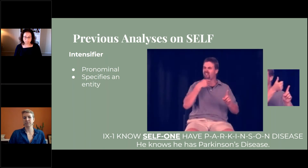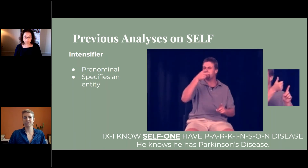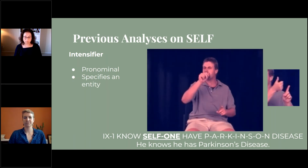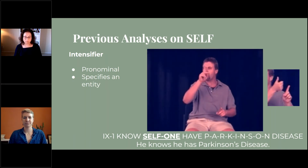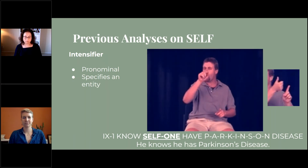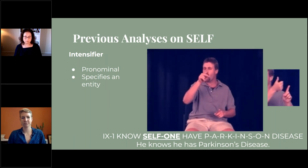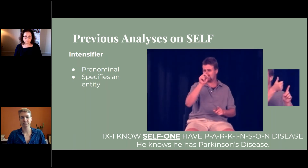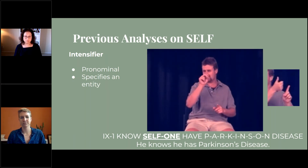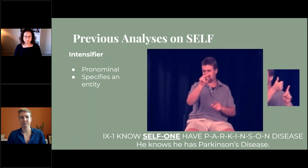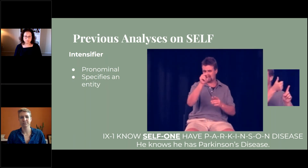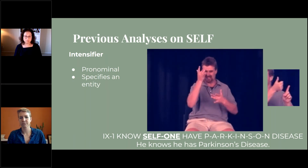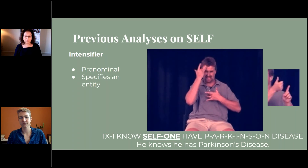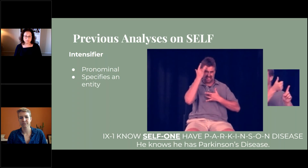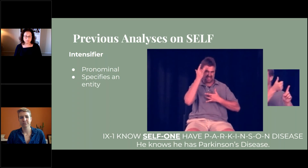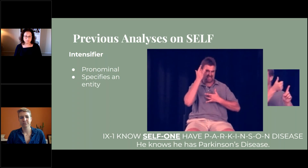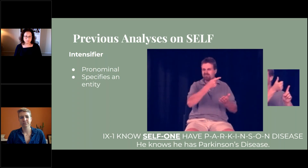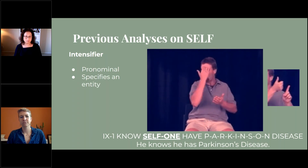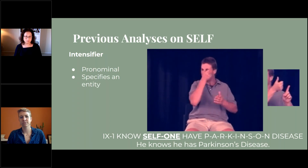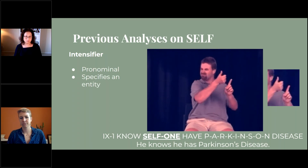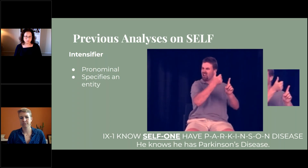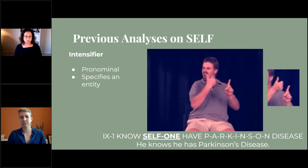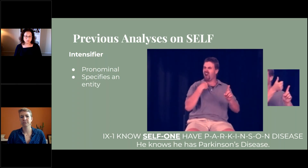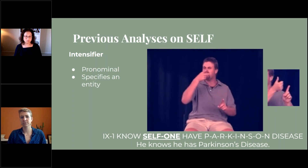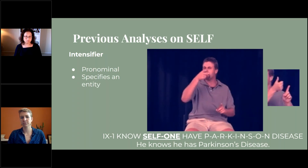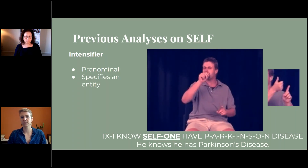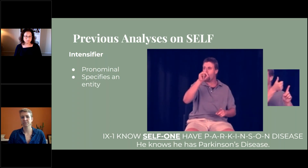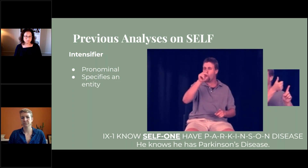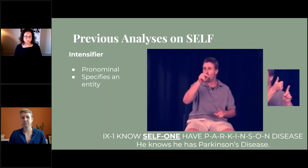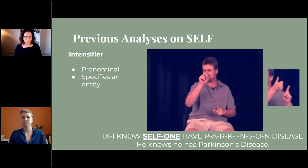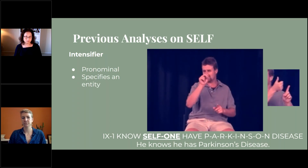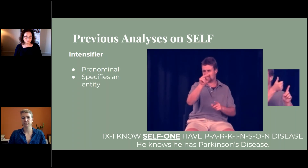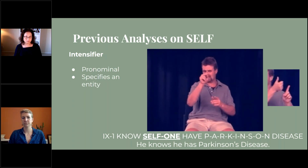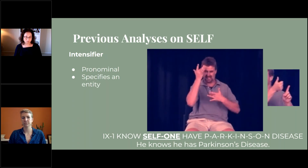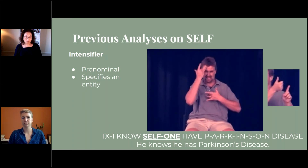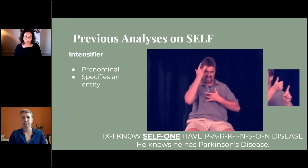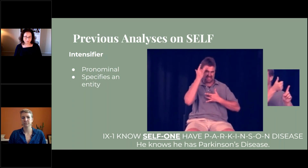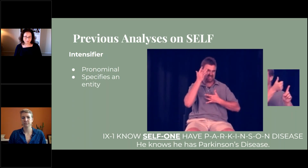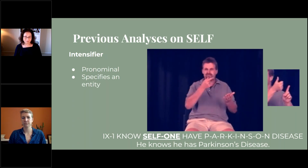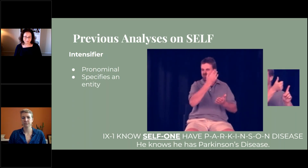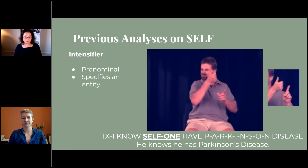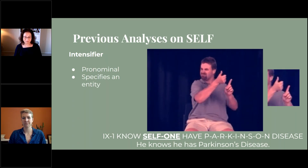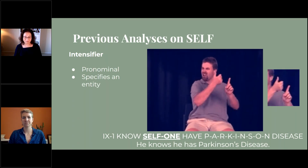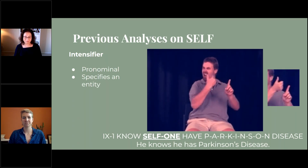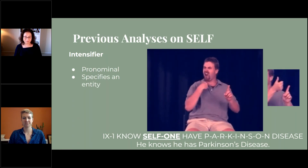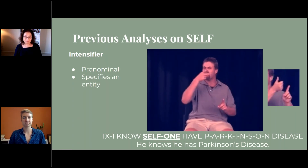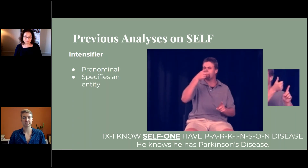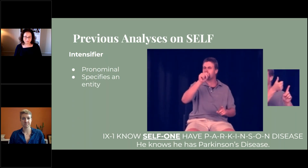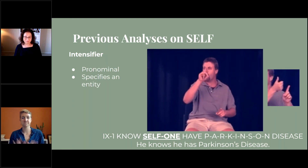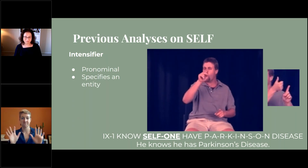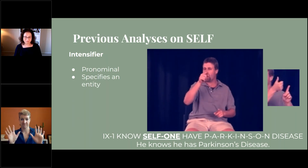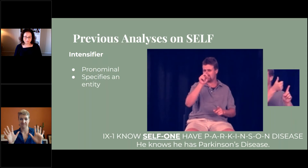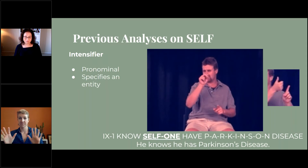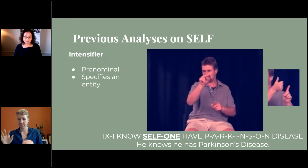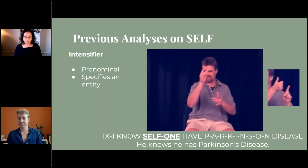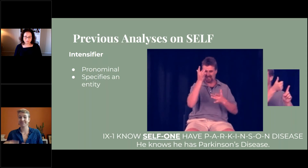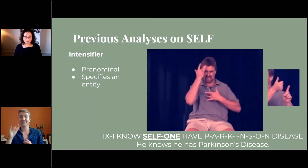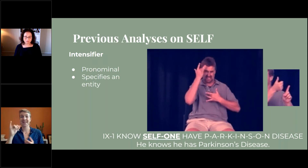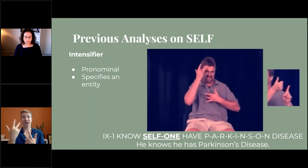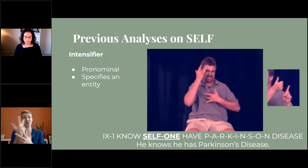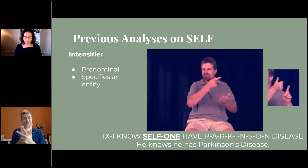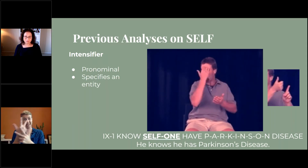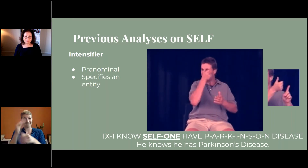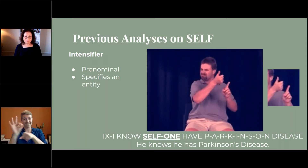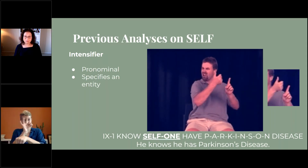We’ll see an example in ASL on the side.